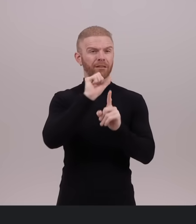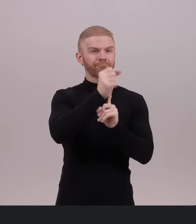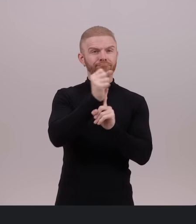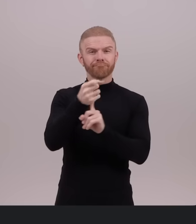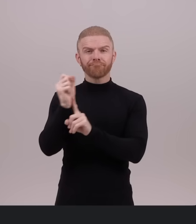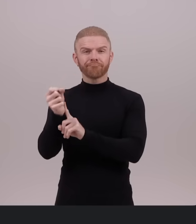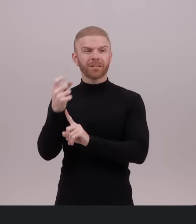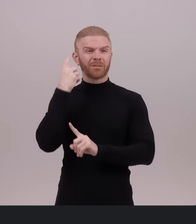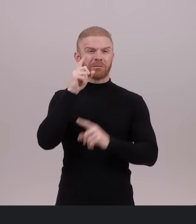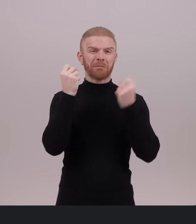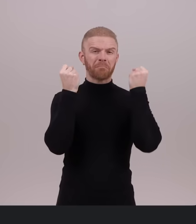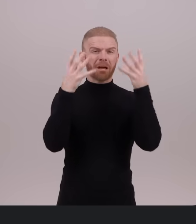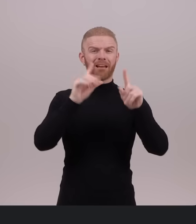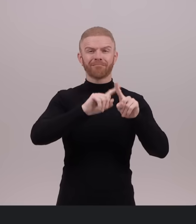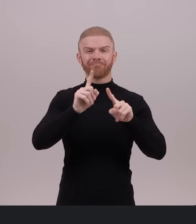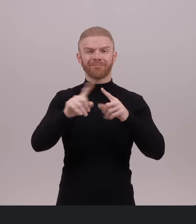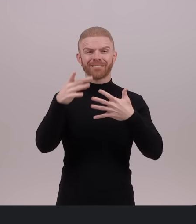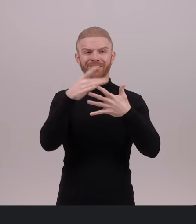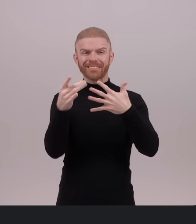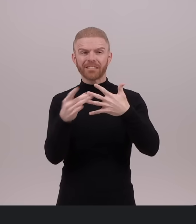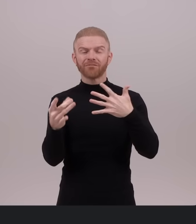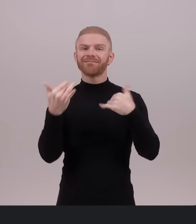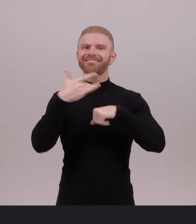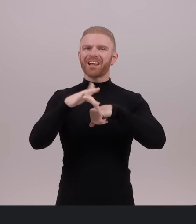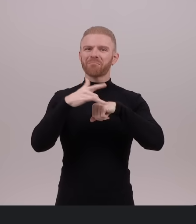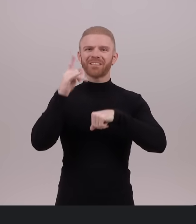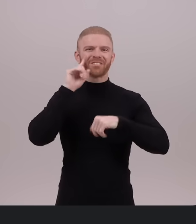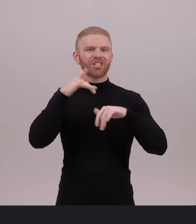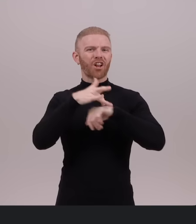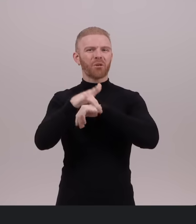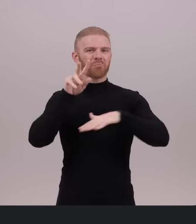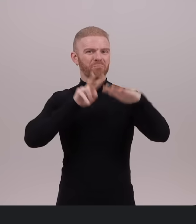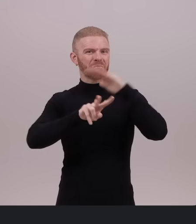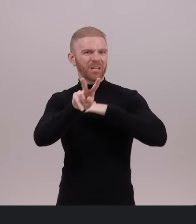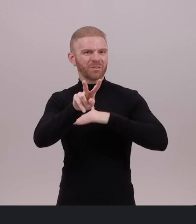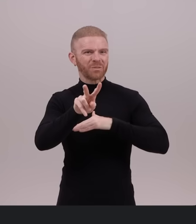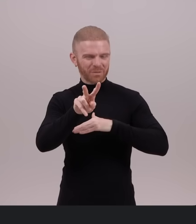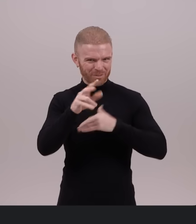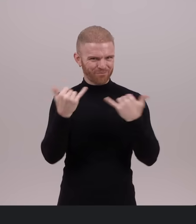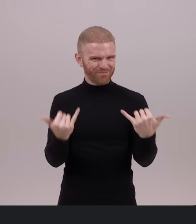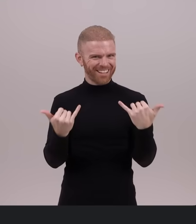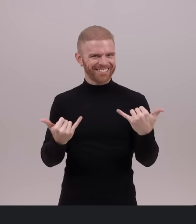of the latest features is available for early preview today.